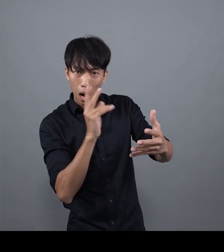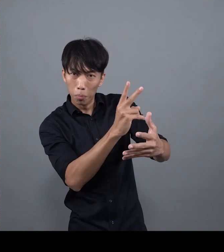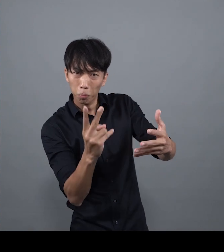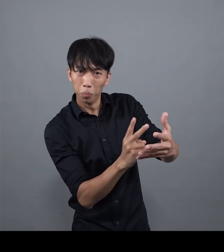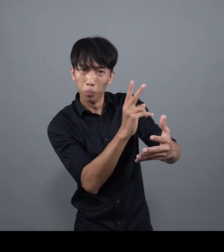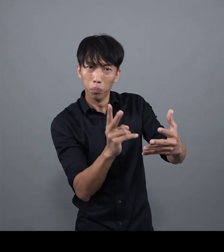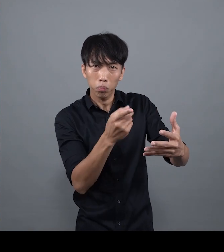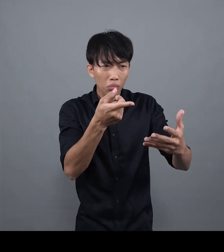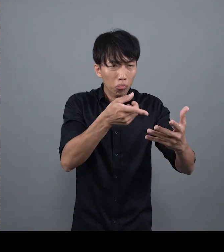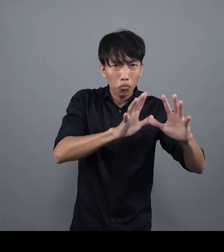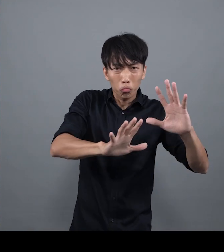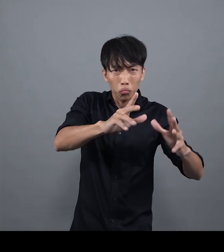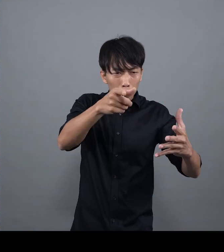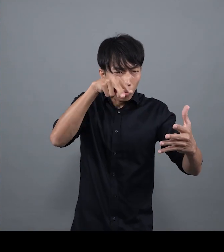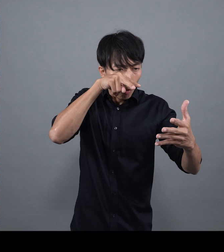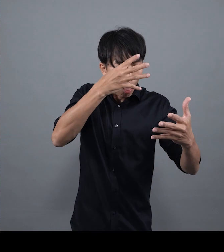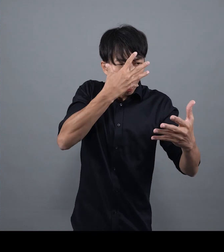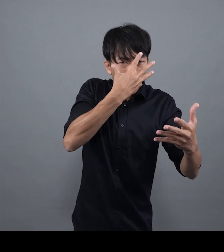What is it about them that could draw you in so deeply?